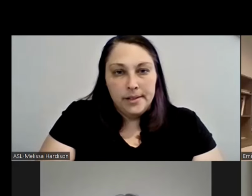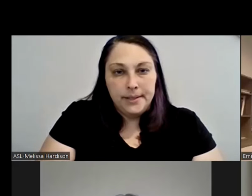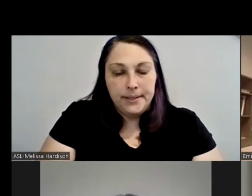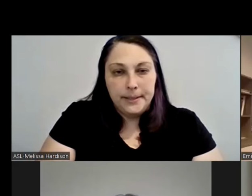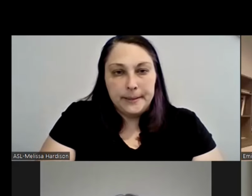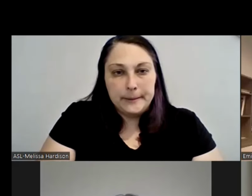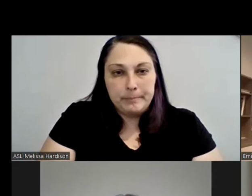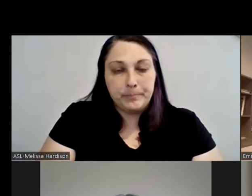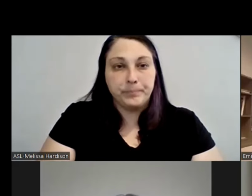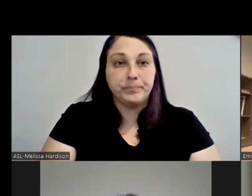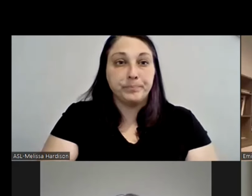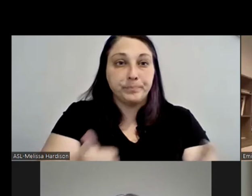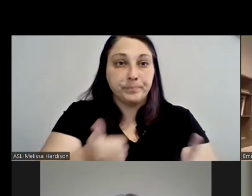Also, there is complexity in home modification service delivery.